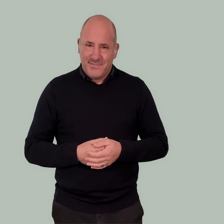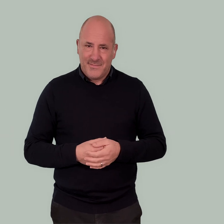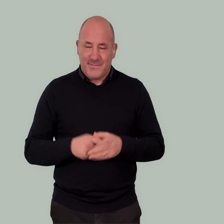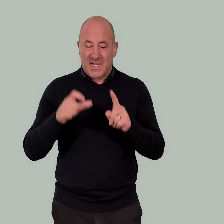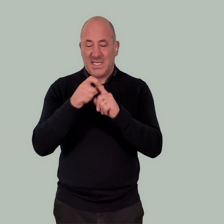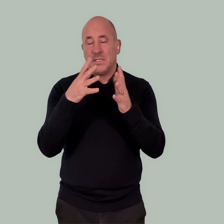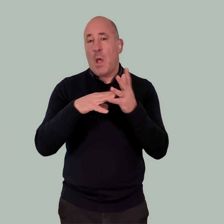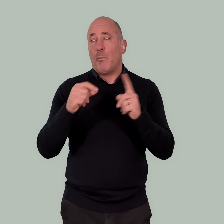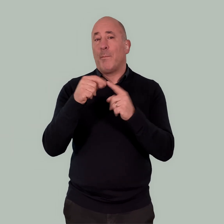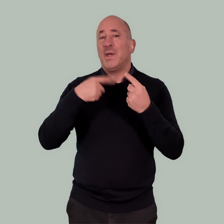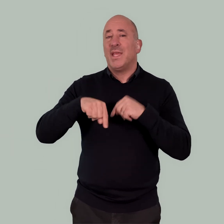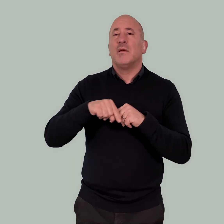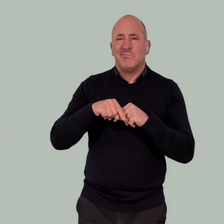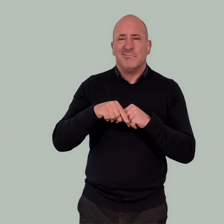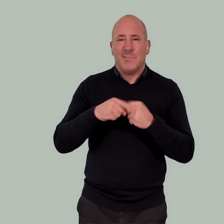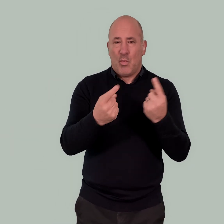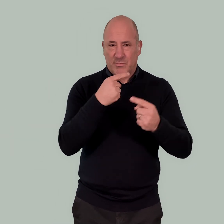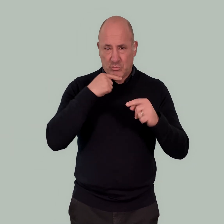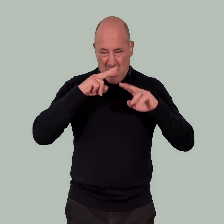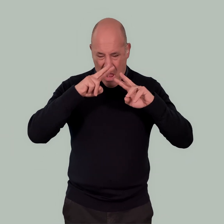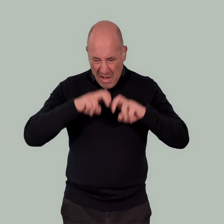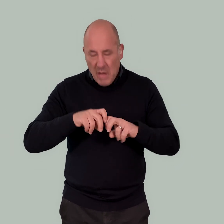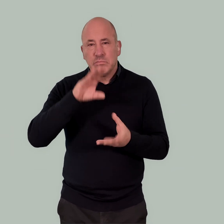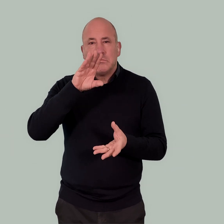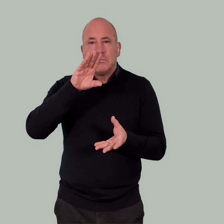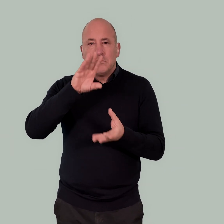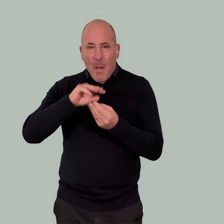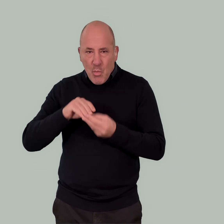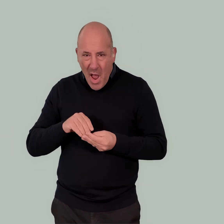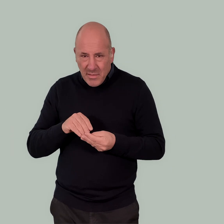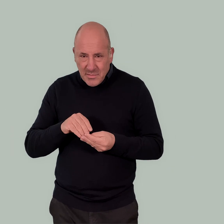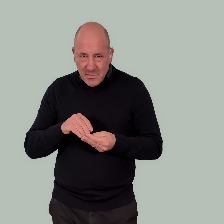The Department for Work and Pensions will analyse and summarise responses